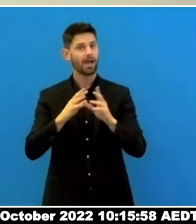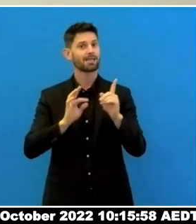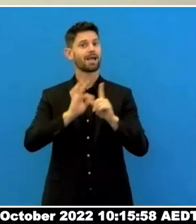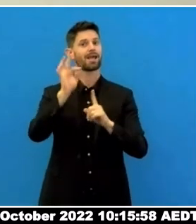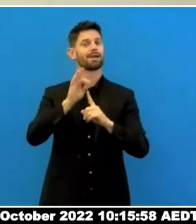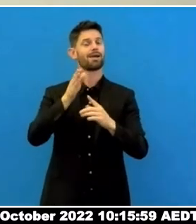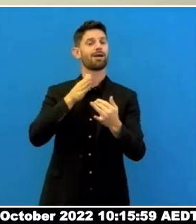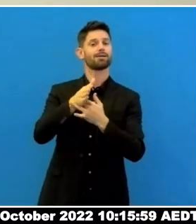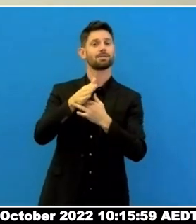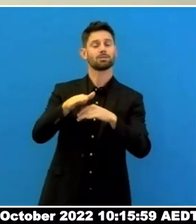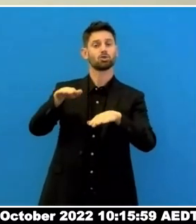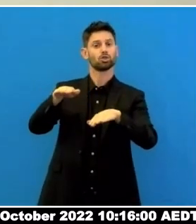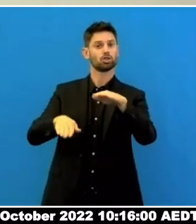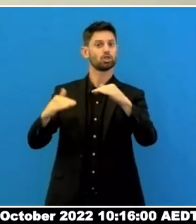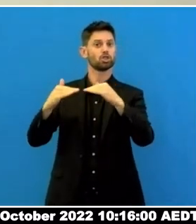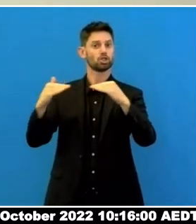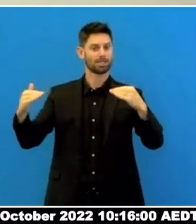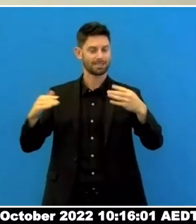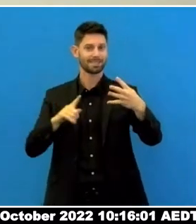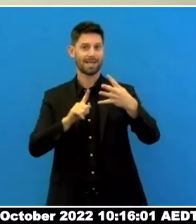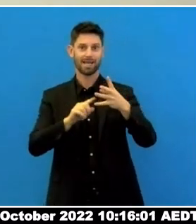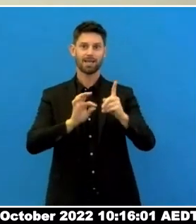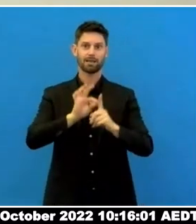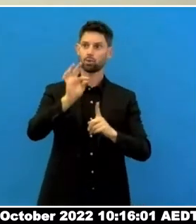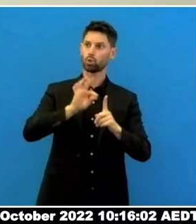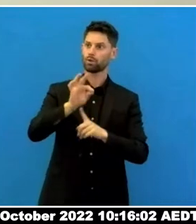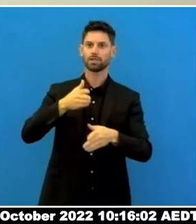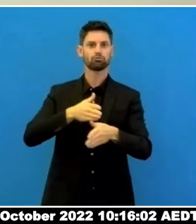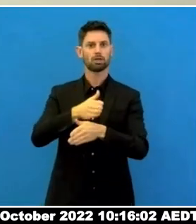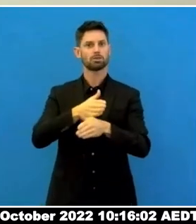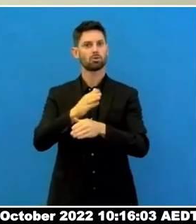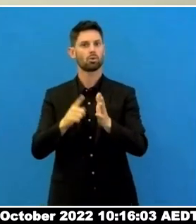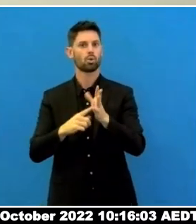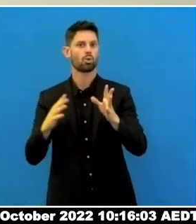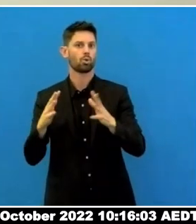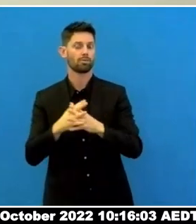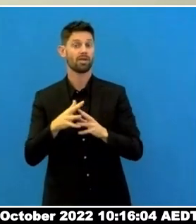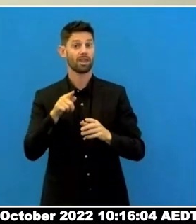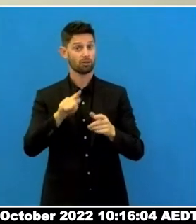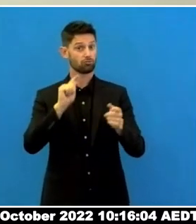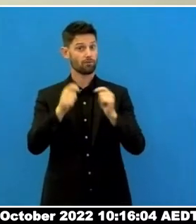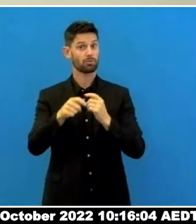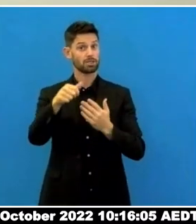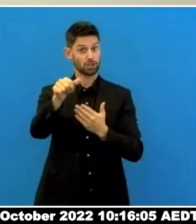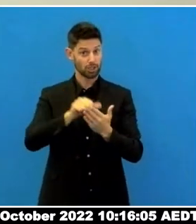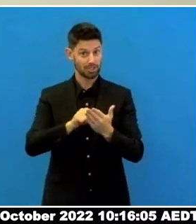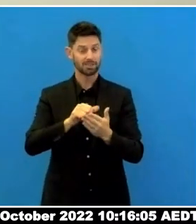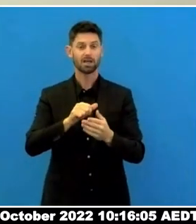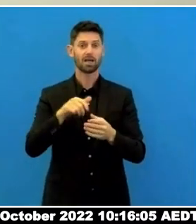and improving practical operational laws. The reform agenda includes the principal that federal discrimination law